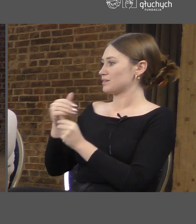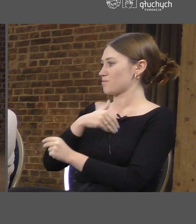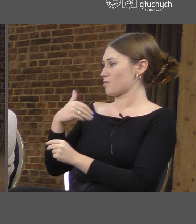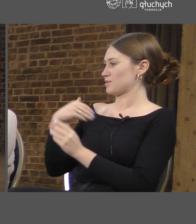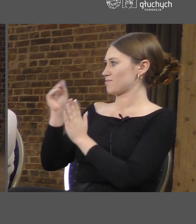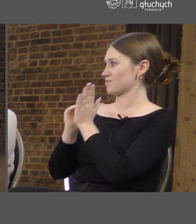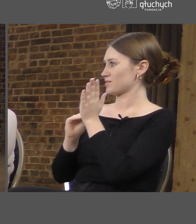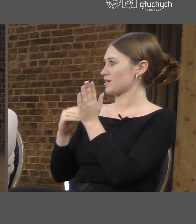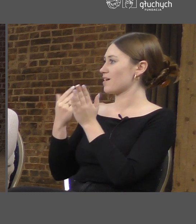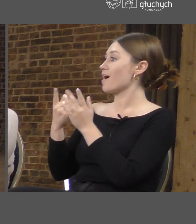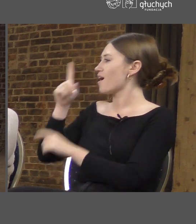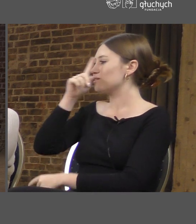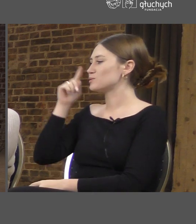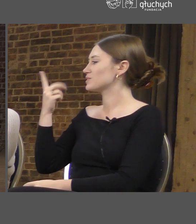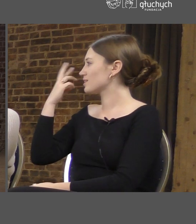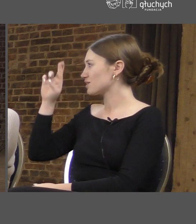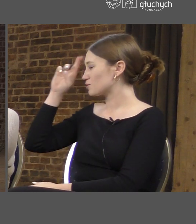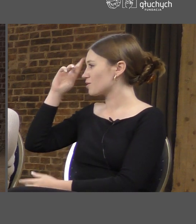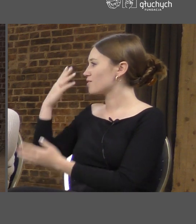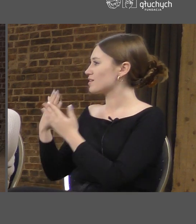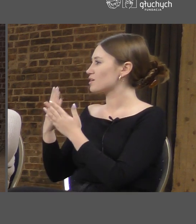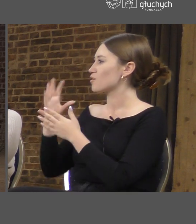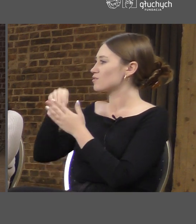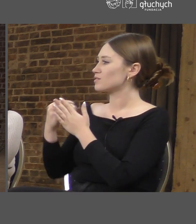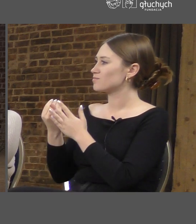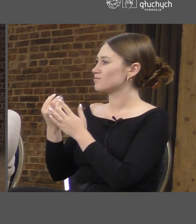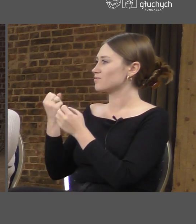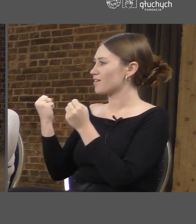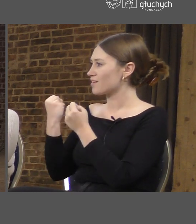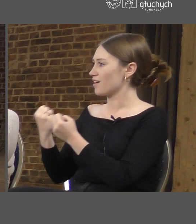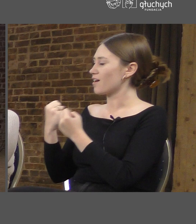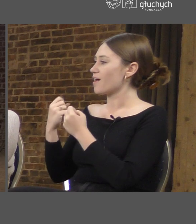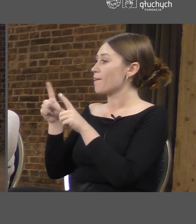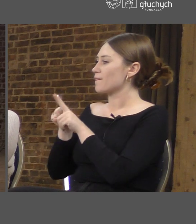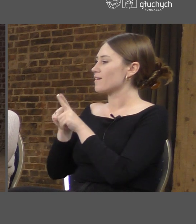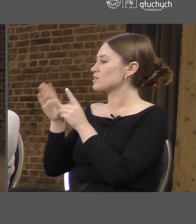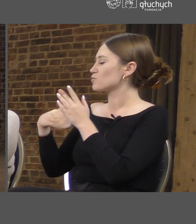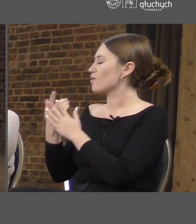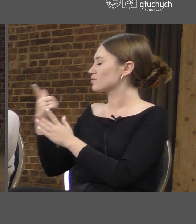because she has a little bit of articulation problems, also because of her disability,